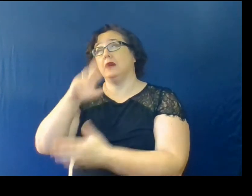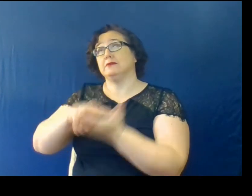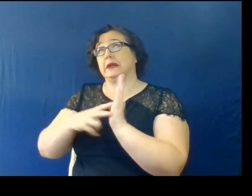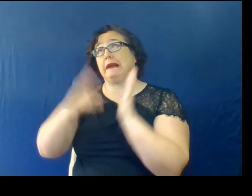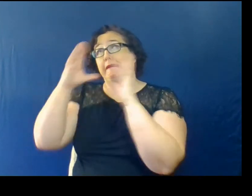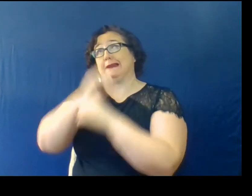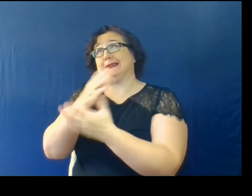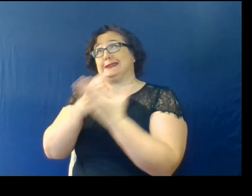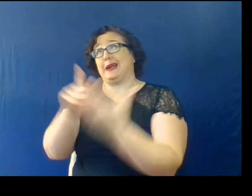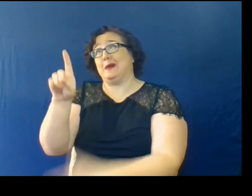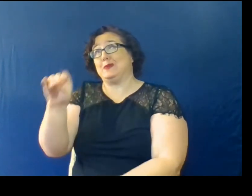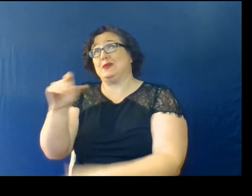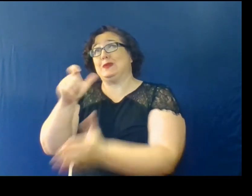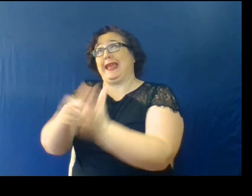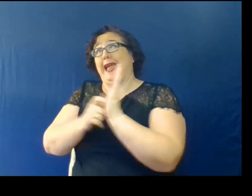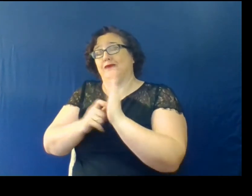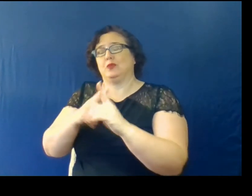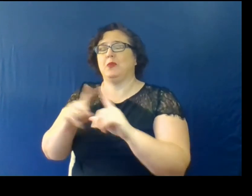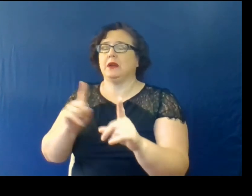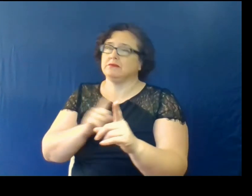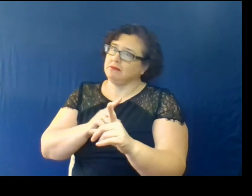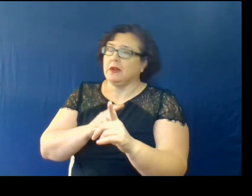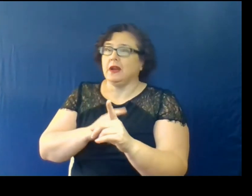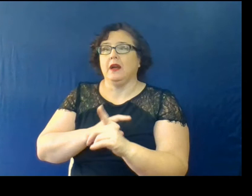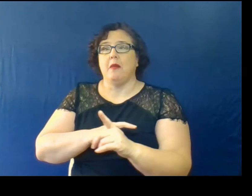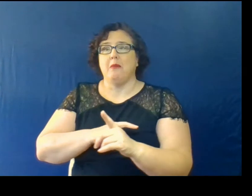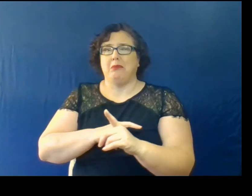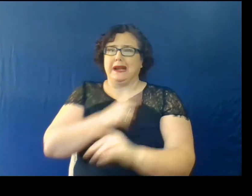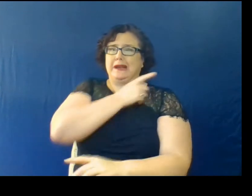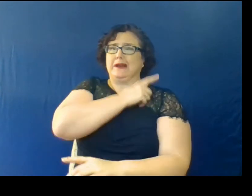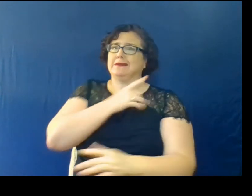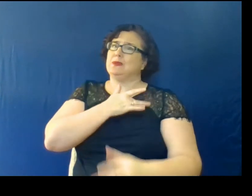But you have a chance to vote during three weeks of advance or mail it in,